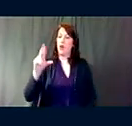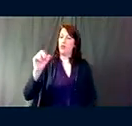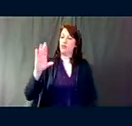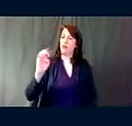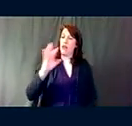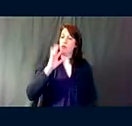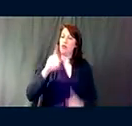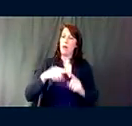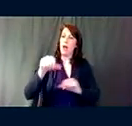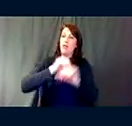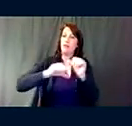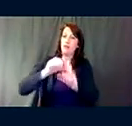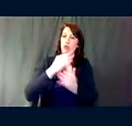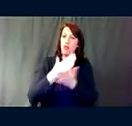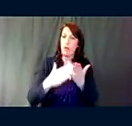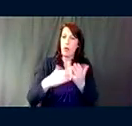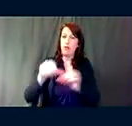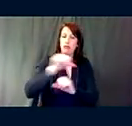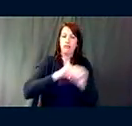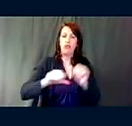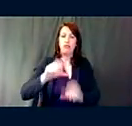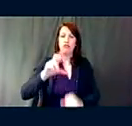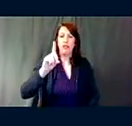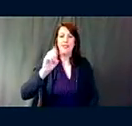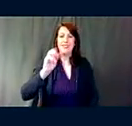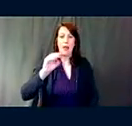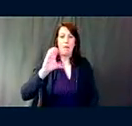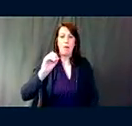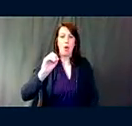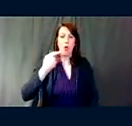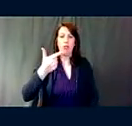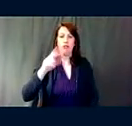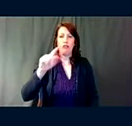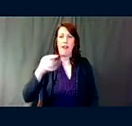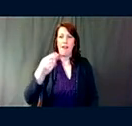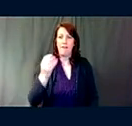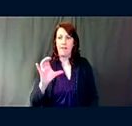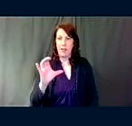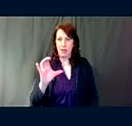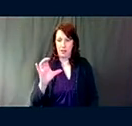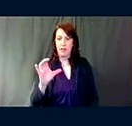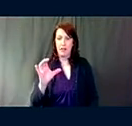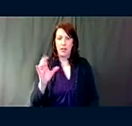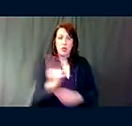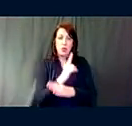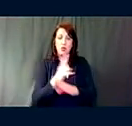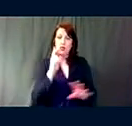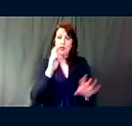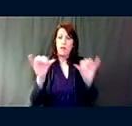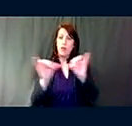WHEN WE TALK ABOUT RACE WE'RE TALKING ABOUT SOCIAL COMPONENT OF RACE, SOCIAL DEMOGRAPHIC